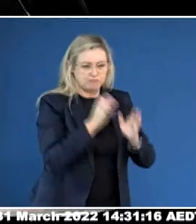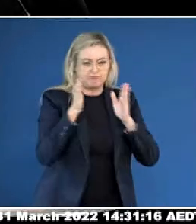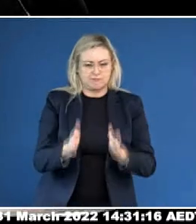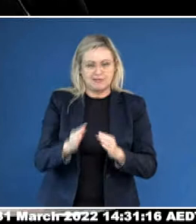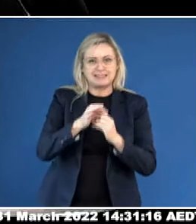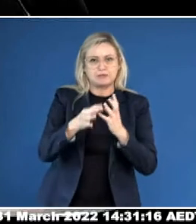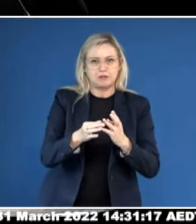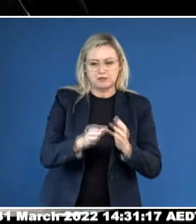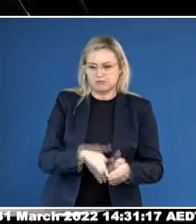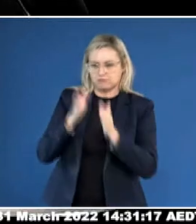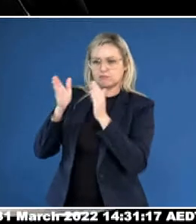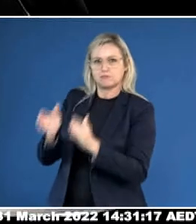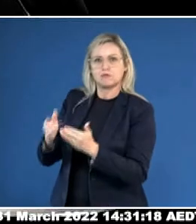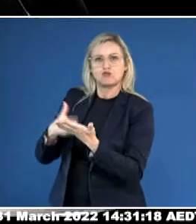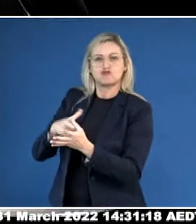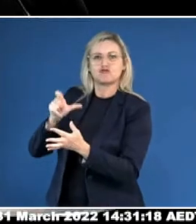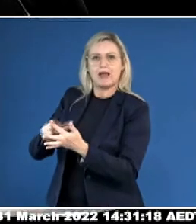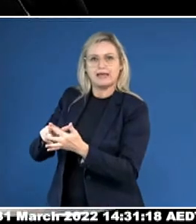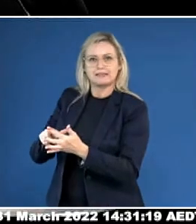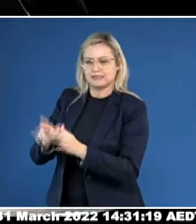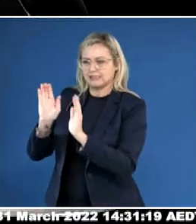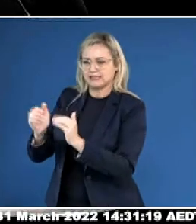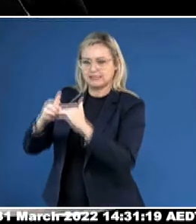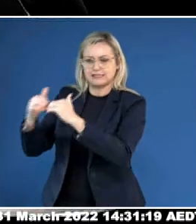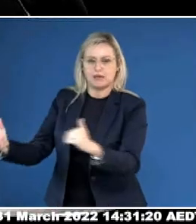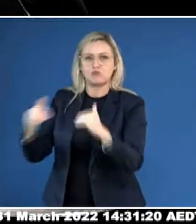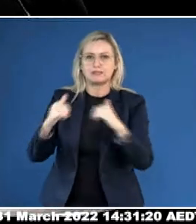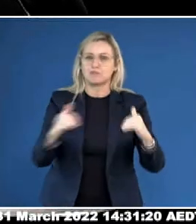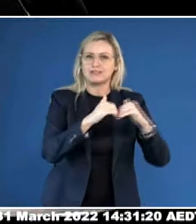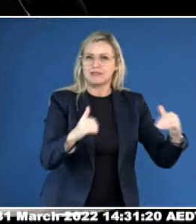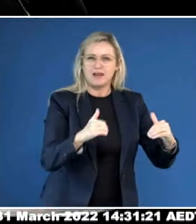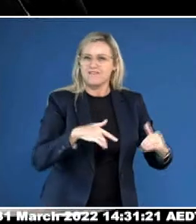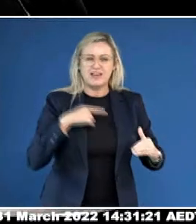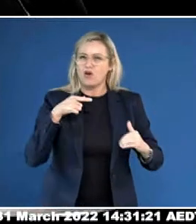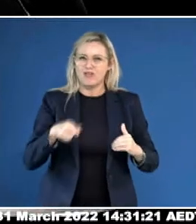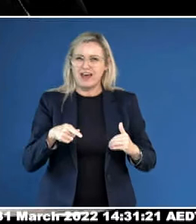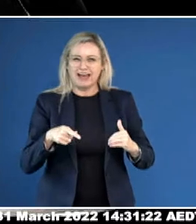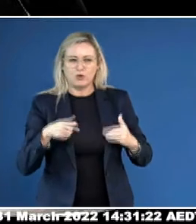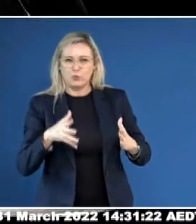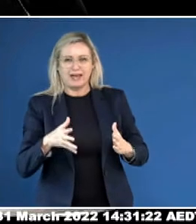So this type of approach, I think we can all agree, is quite divorced from our own experiences as humans.